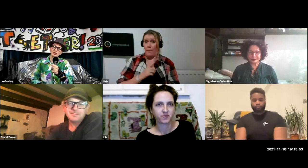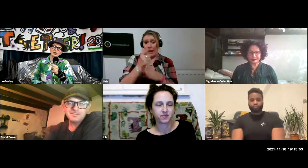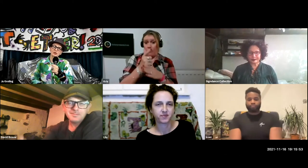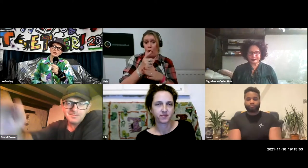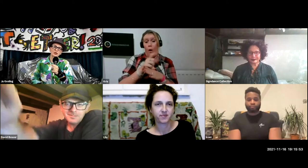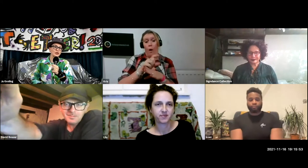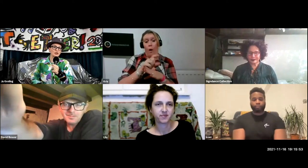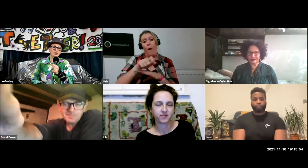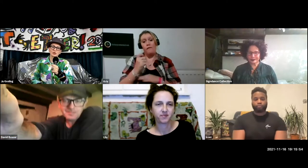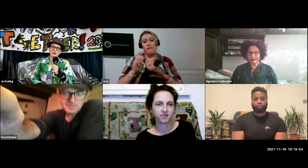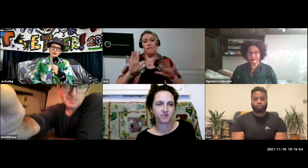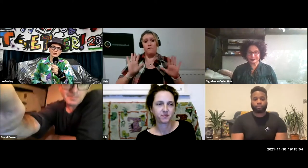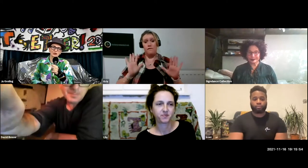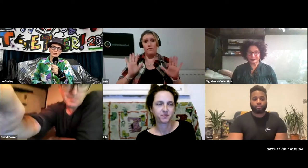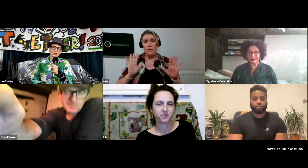Okay. (Singing in Spanish) (Flute playing)